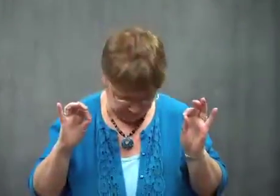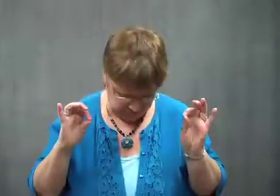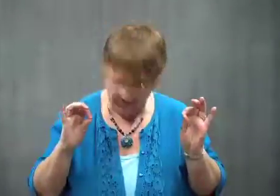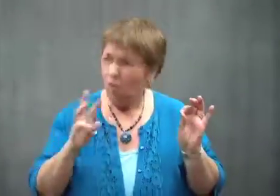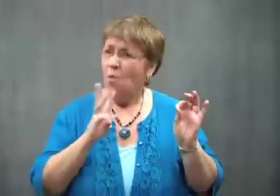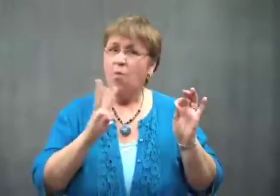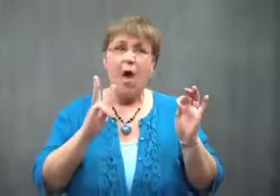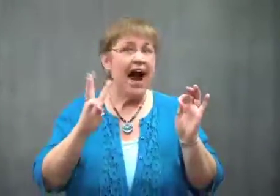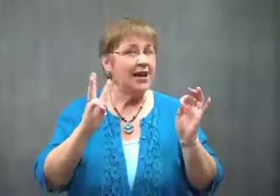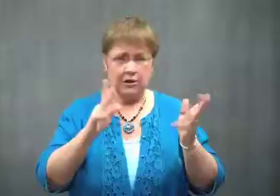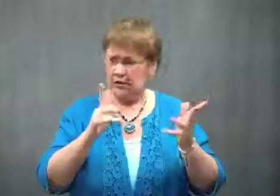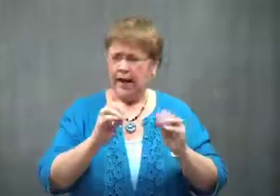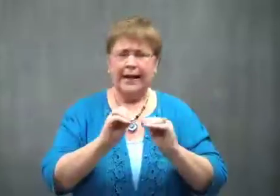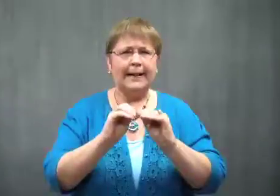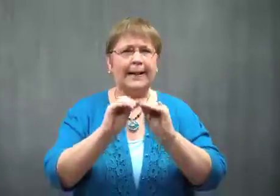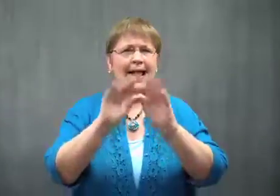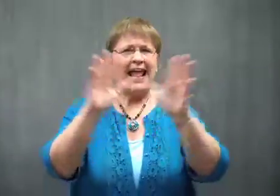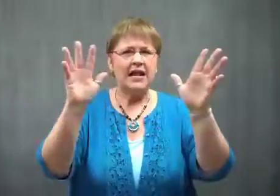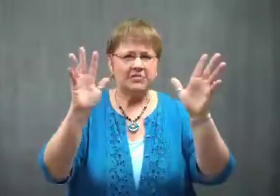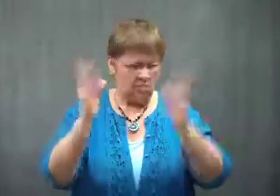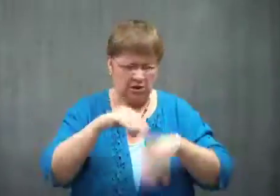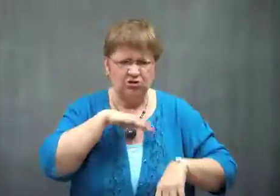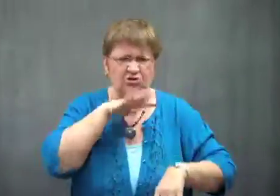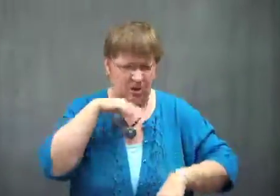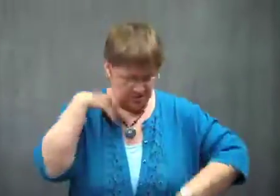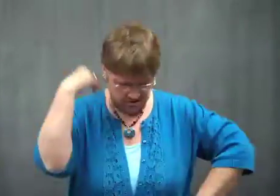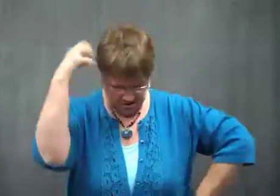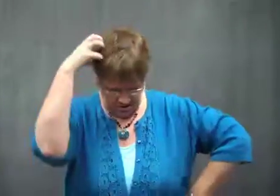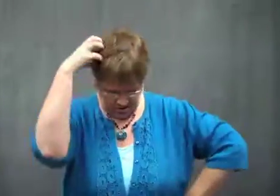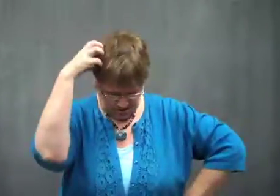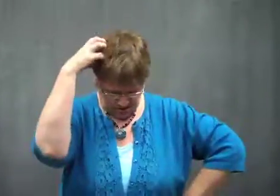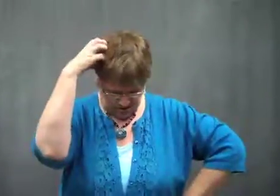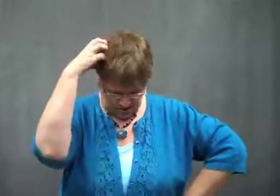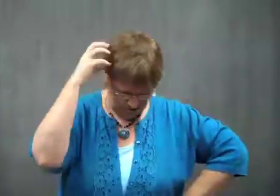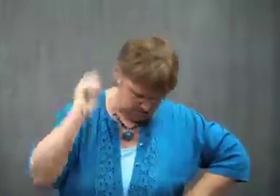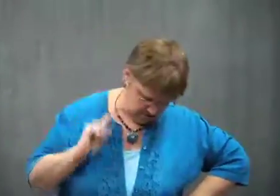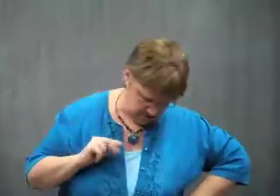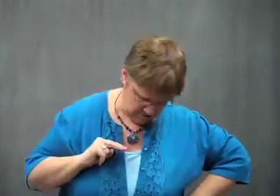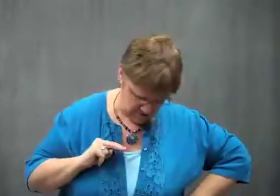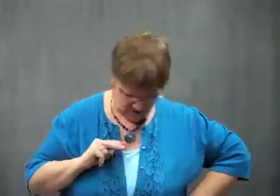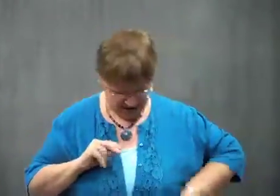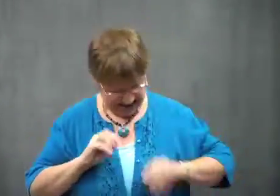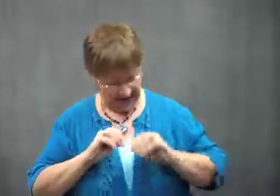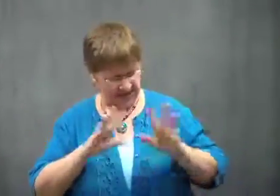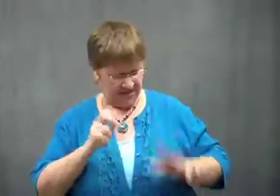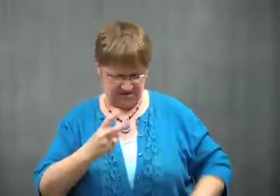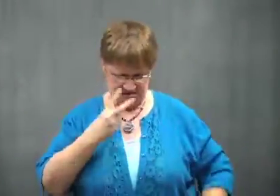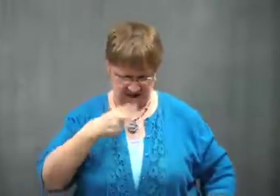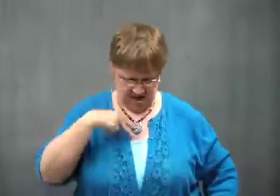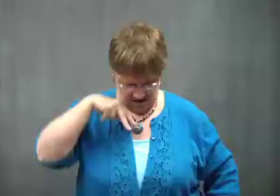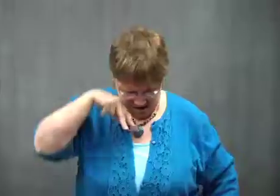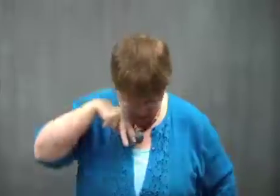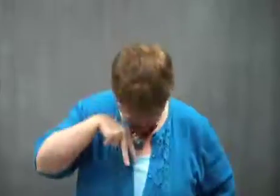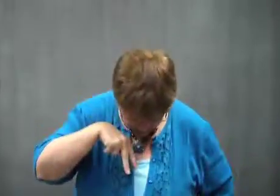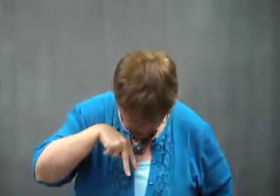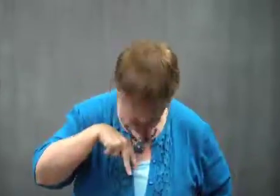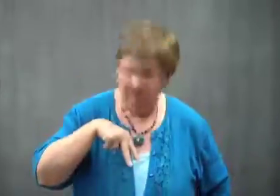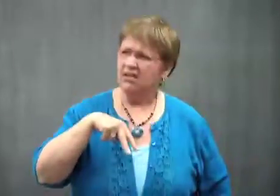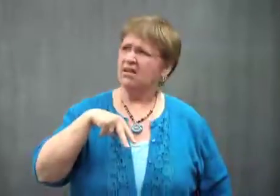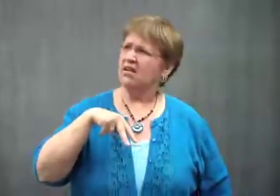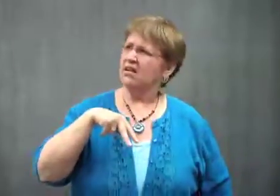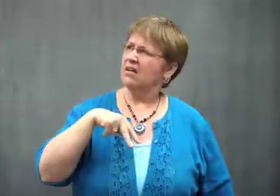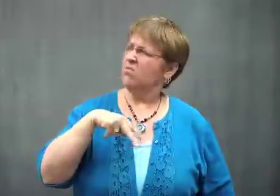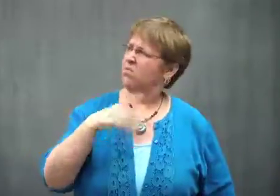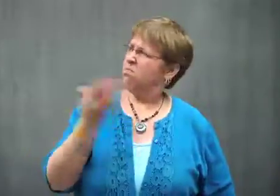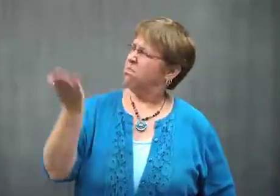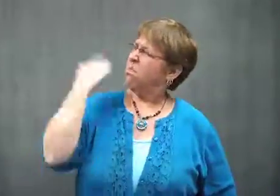I looked at the water. It was no longer dirty, it was now clear. Huh.